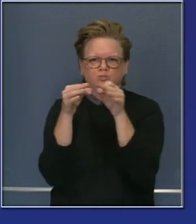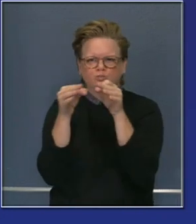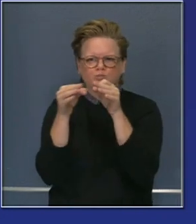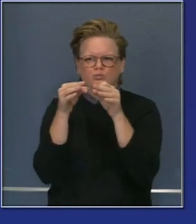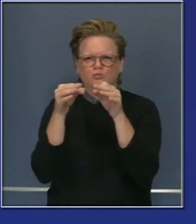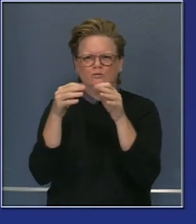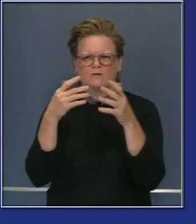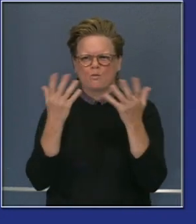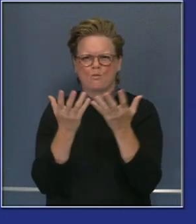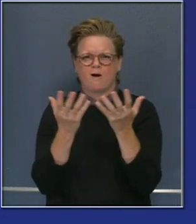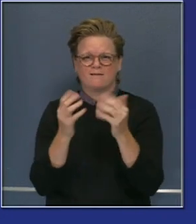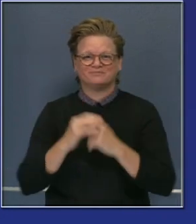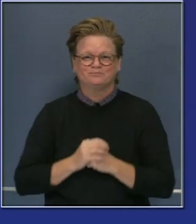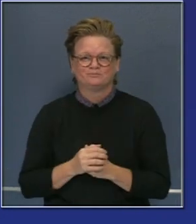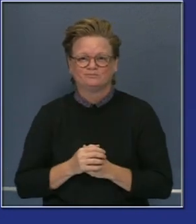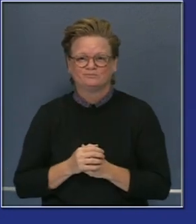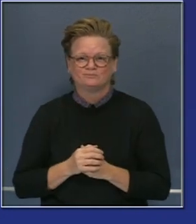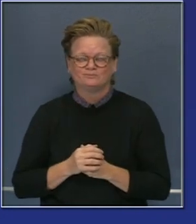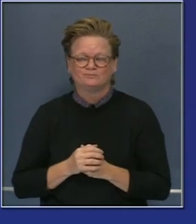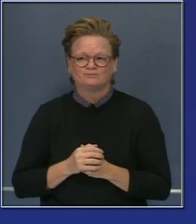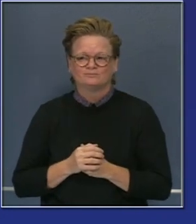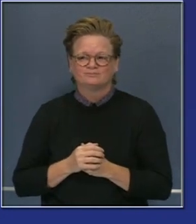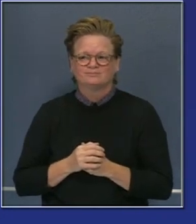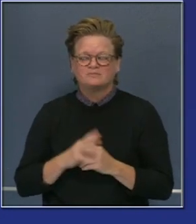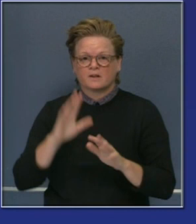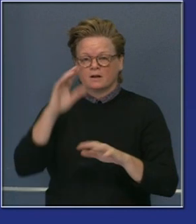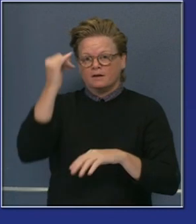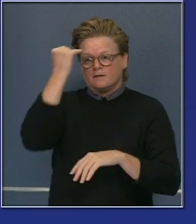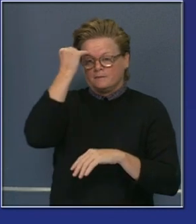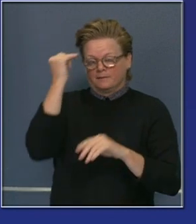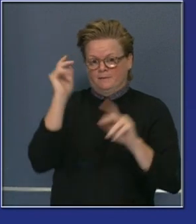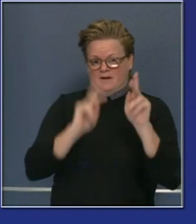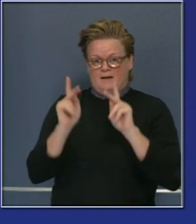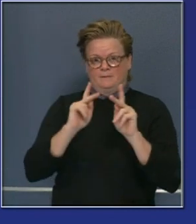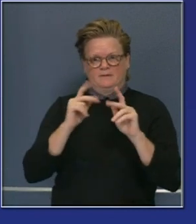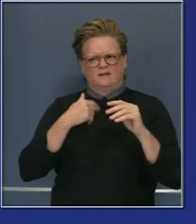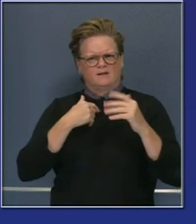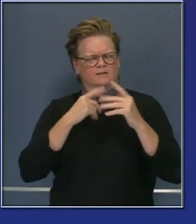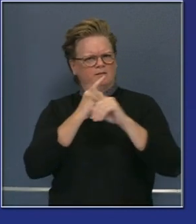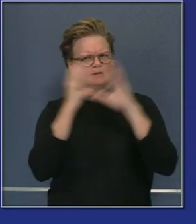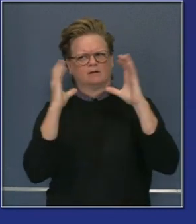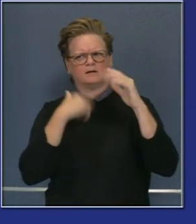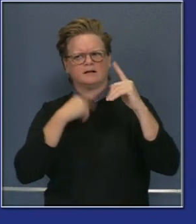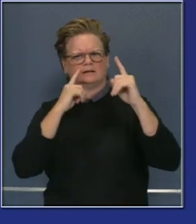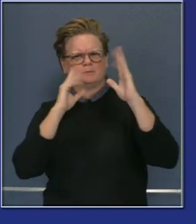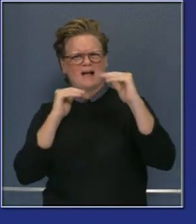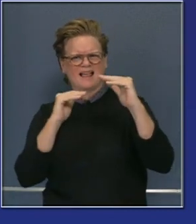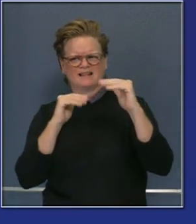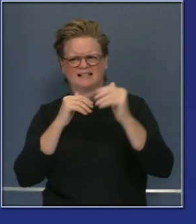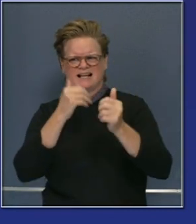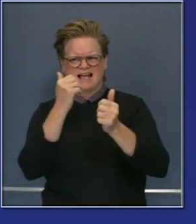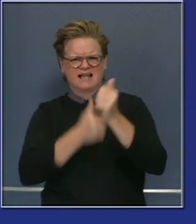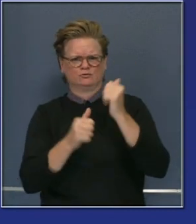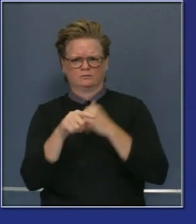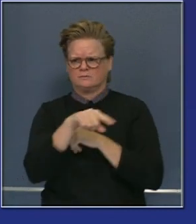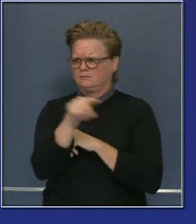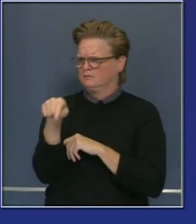.DR. GHALY WILL COME UP IN A MOMENT AND SAY WHAT THAT MEANS FOR MOST ORIOLE PERSPECTIVE AND THAT MEANS GUIDELINES AS IT